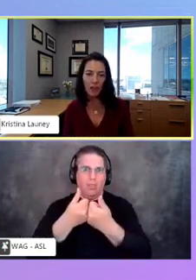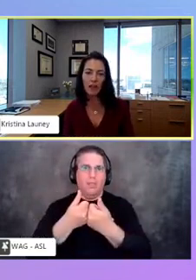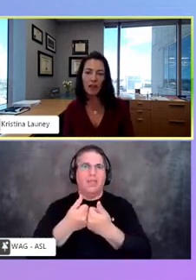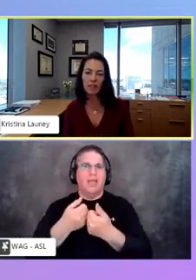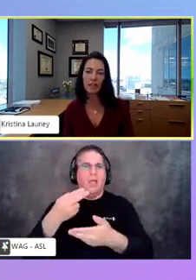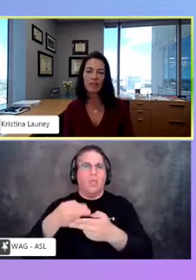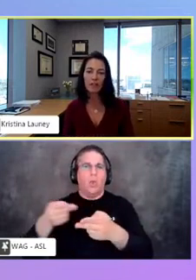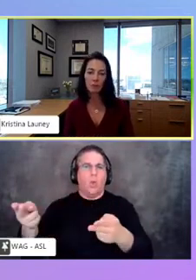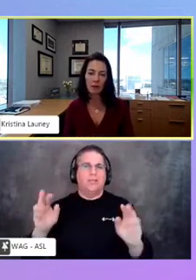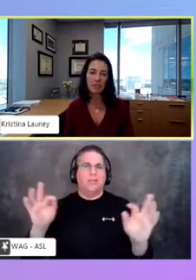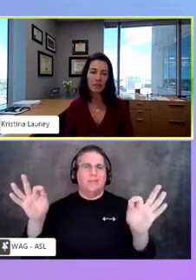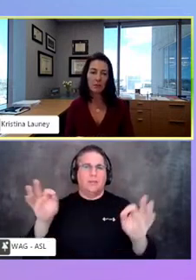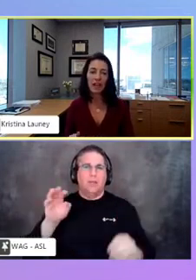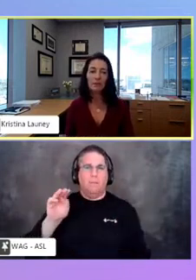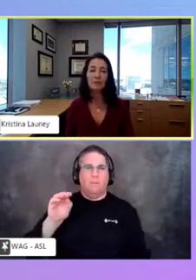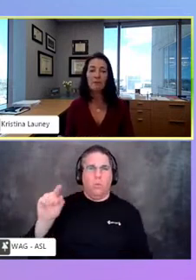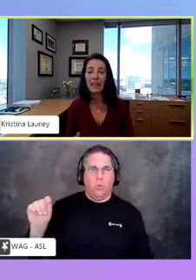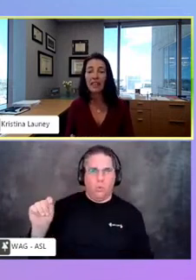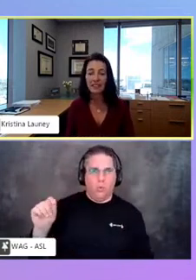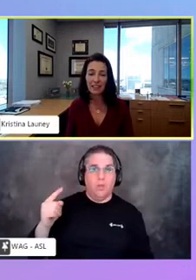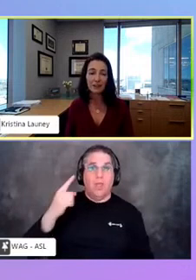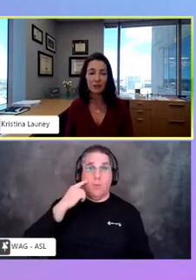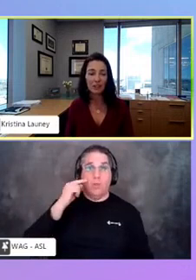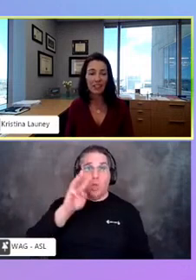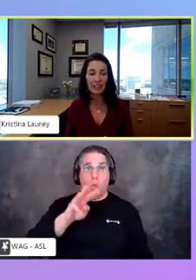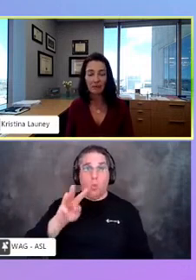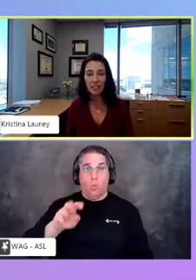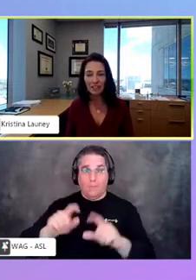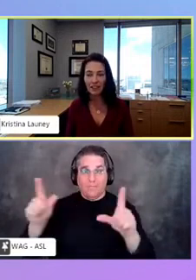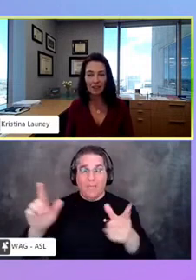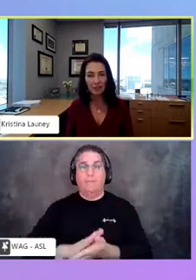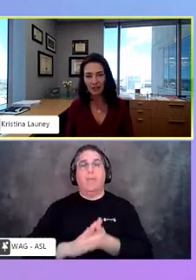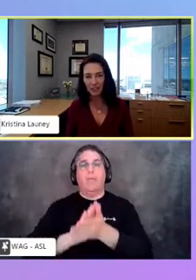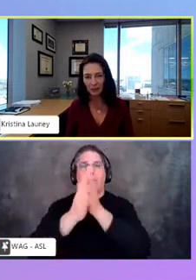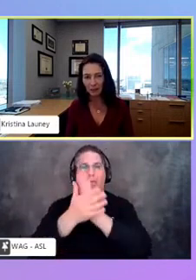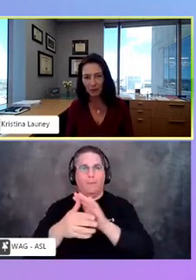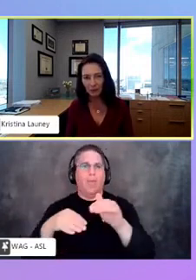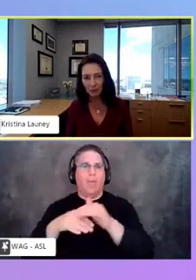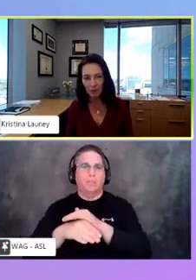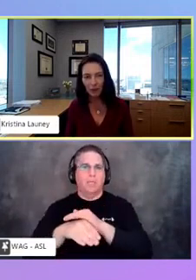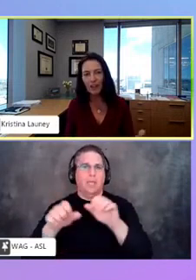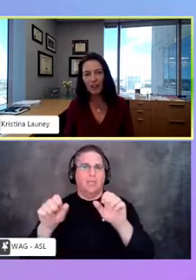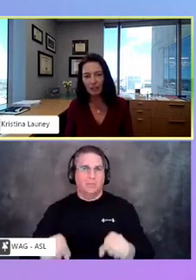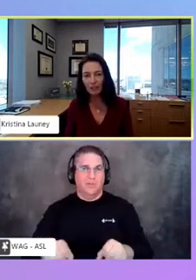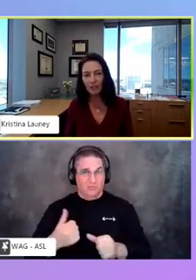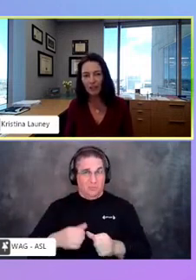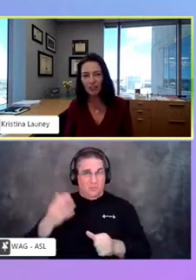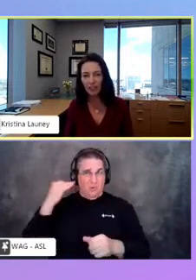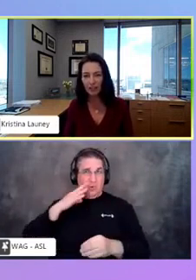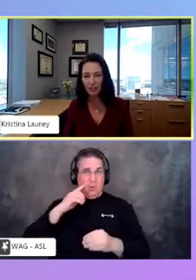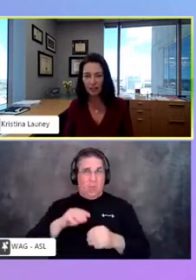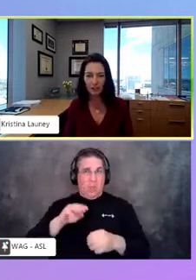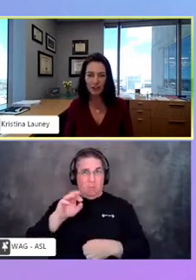from, December 28th to 2021, the 11th circuit had dismissed the appeal of the case as moot because the